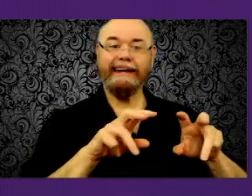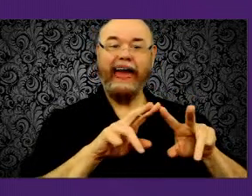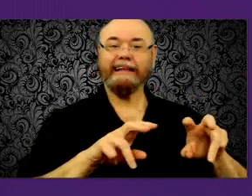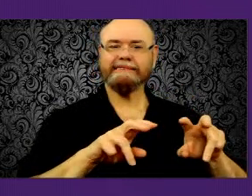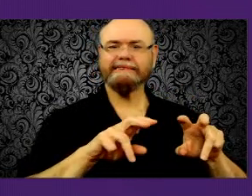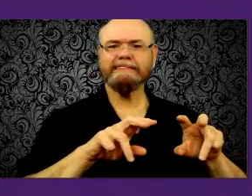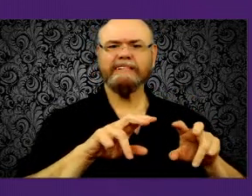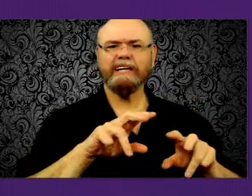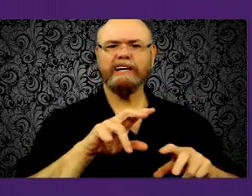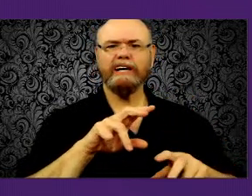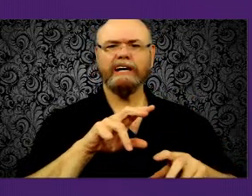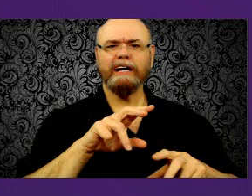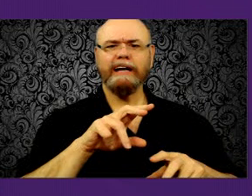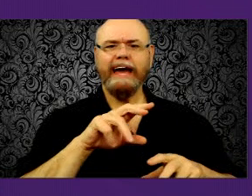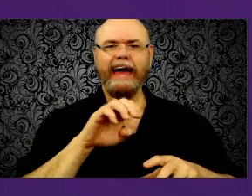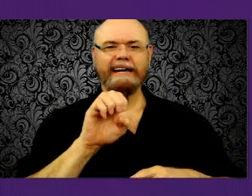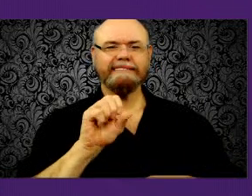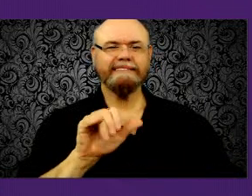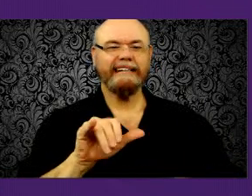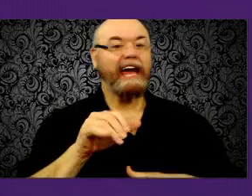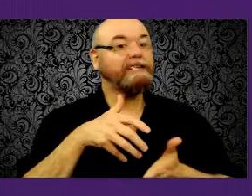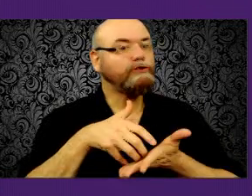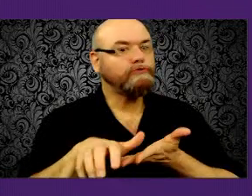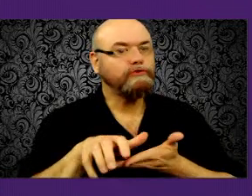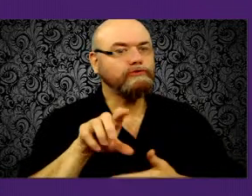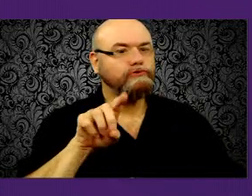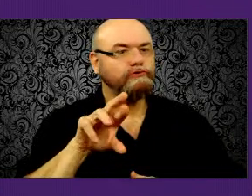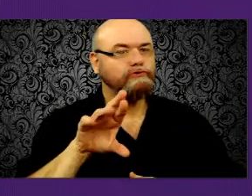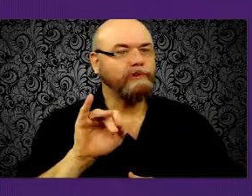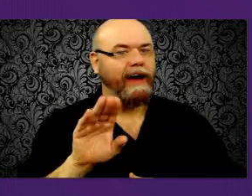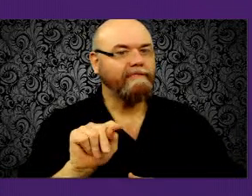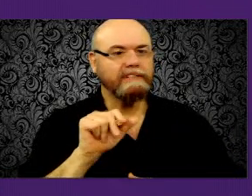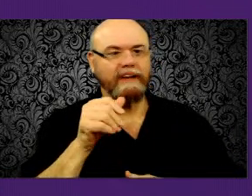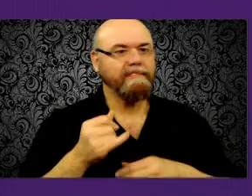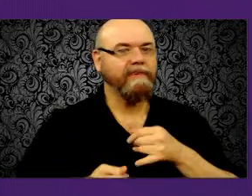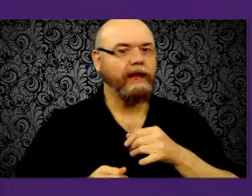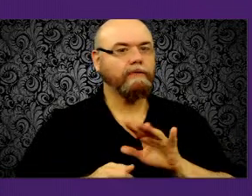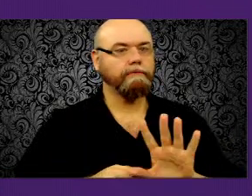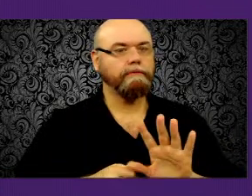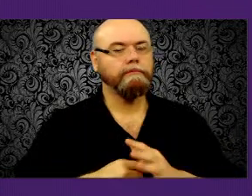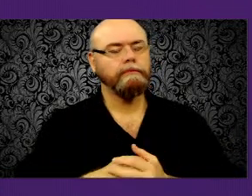this is not the final. This is a draft. The prompt that they were given was,